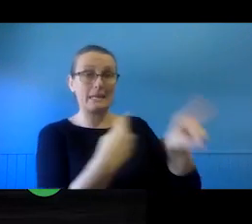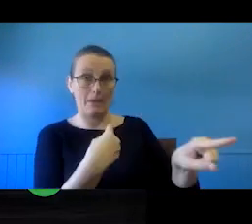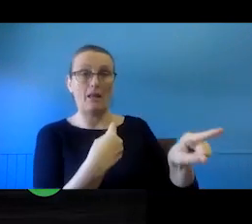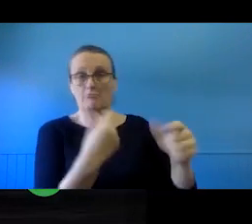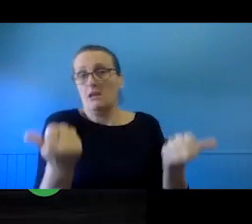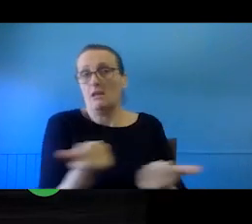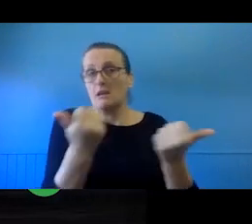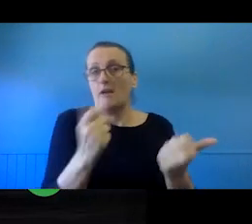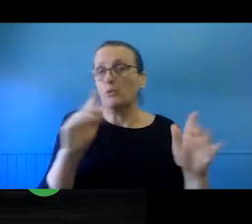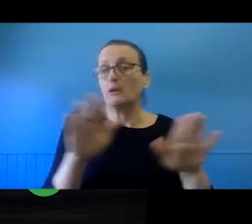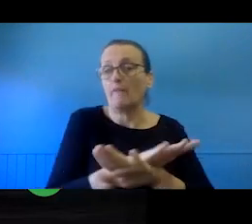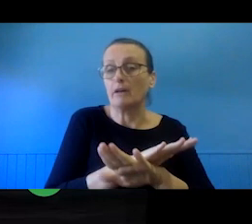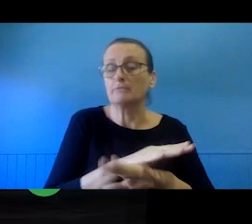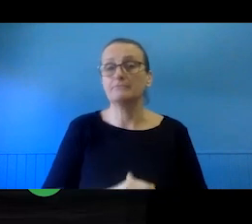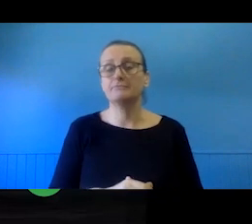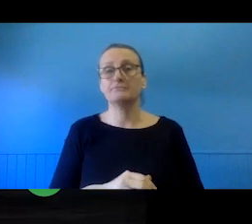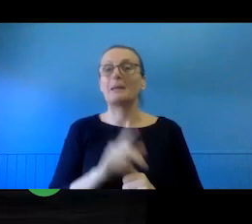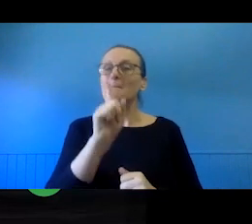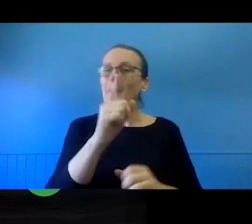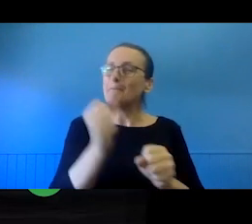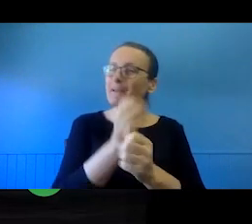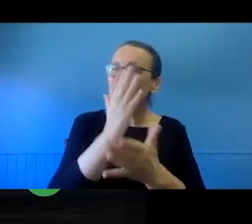Email can be fine. But you have to make sure that